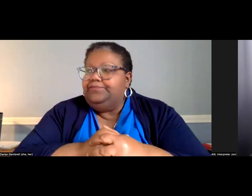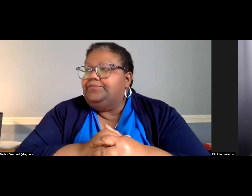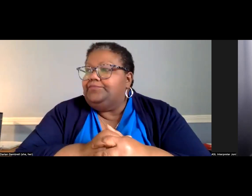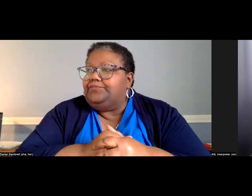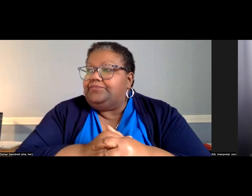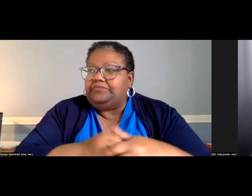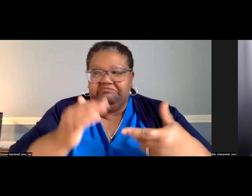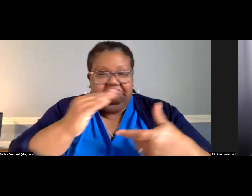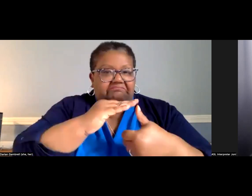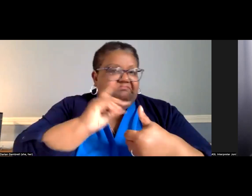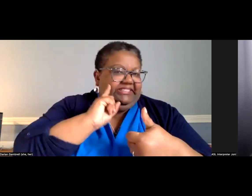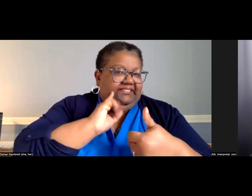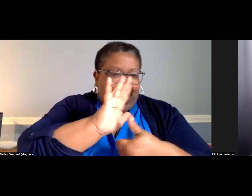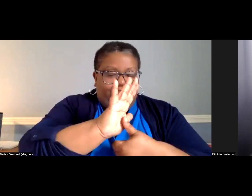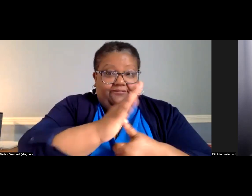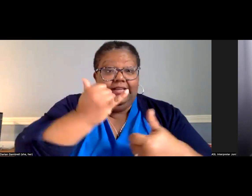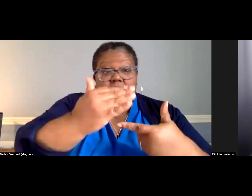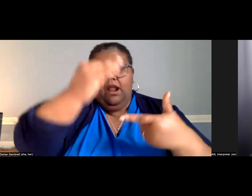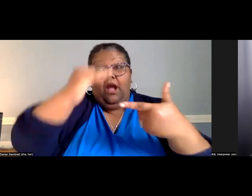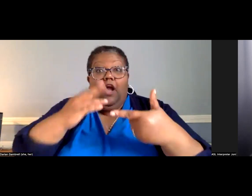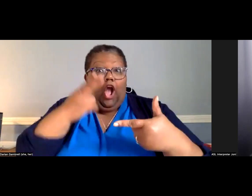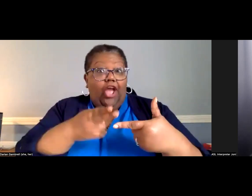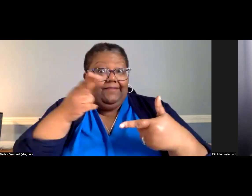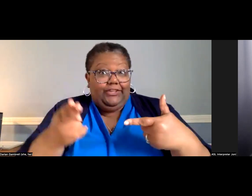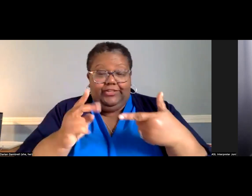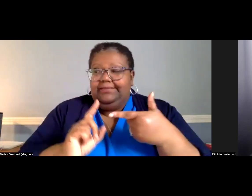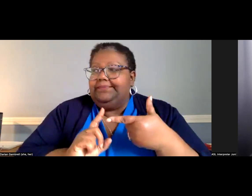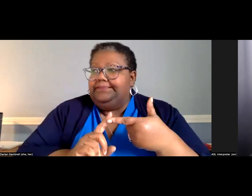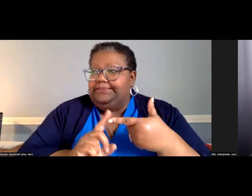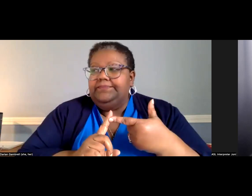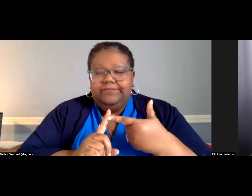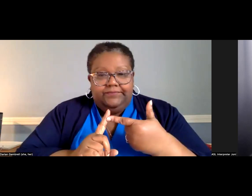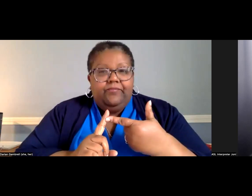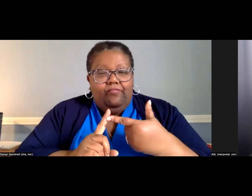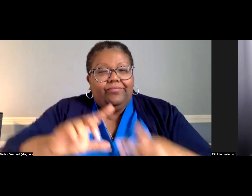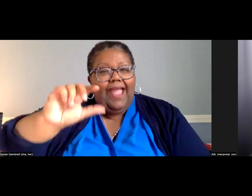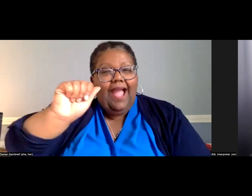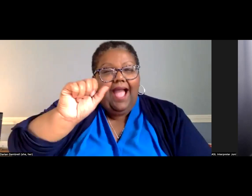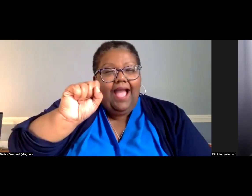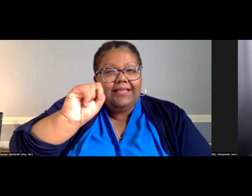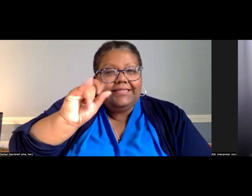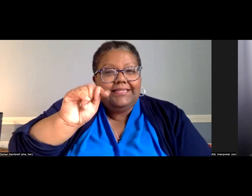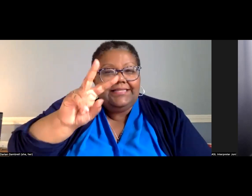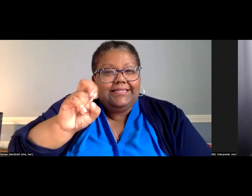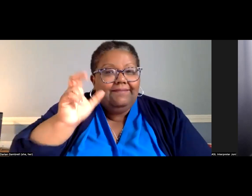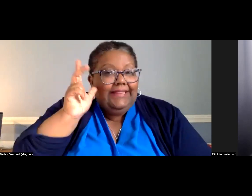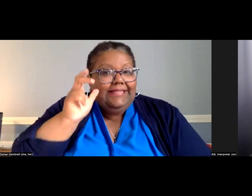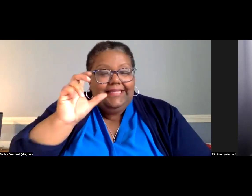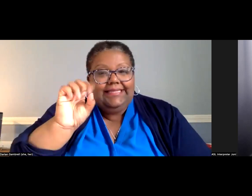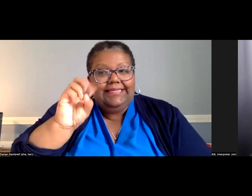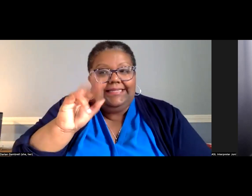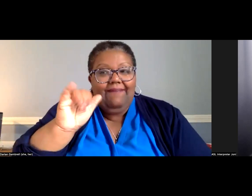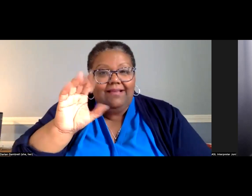that is another form of an accommodation. so now moving on to the hard of hearing population. some